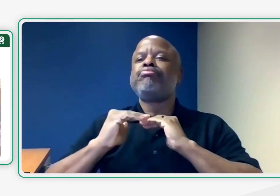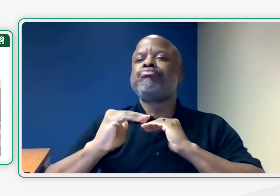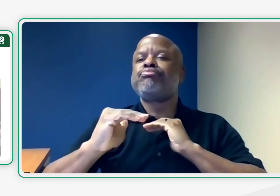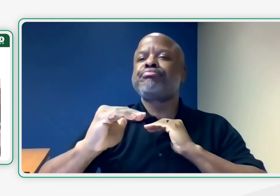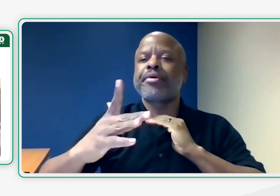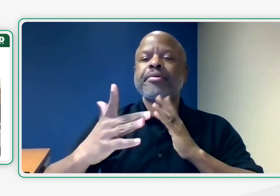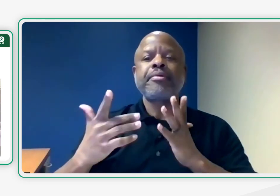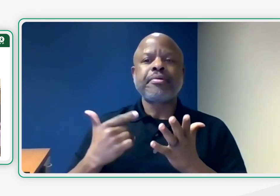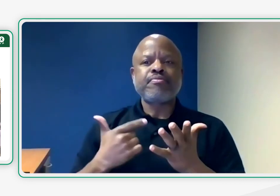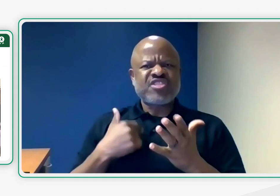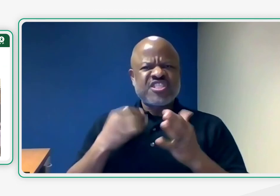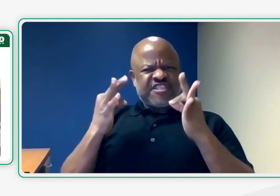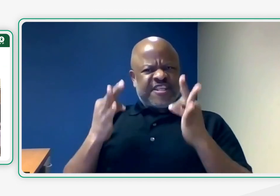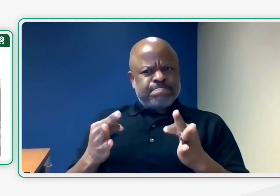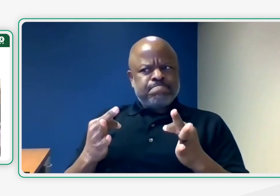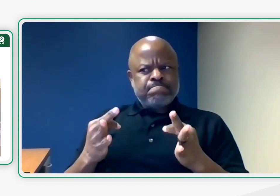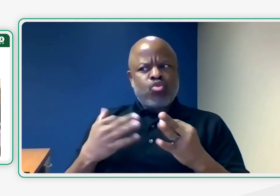if they would challenge me to grow into a better man, or if I would